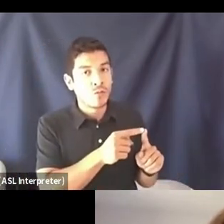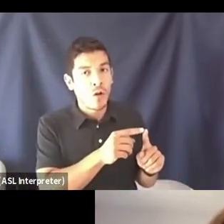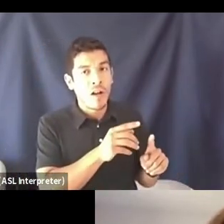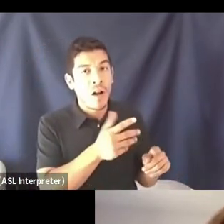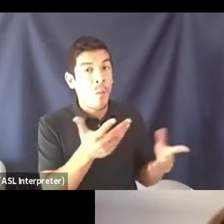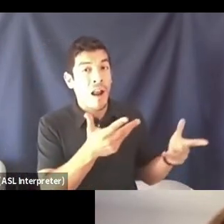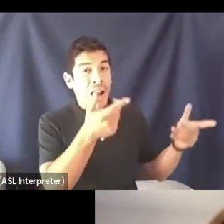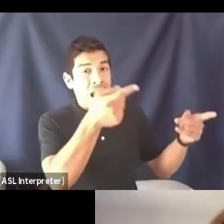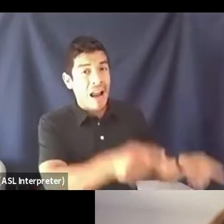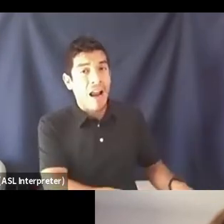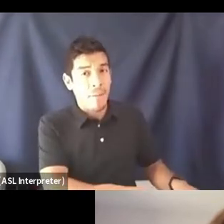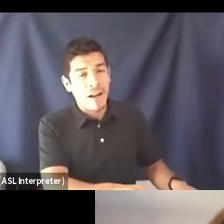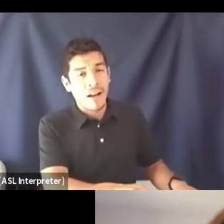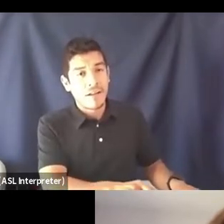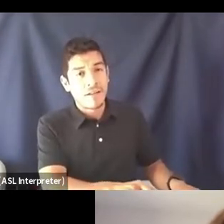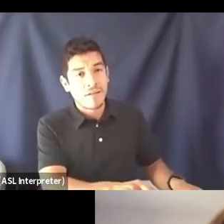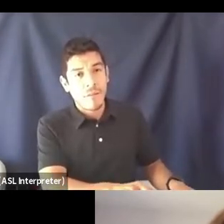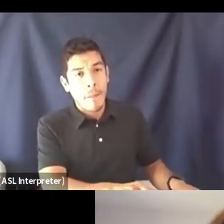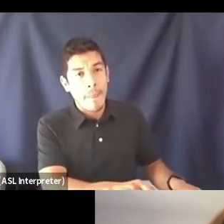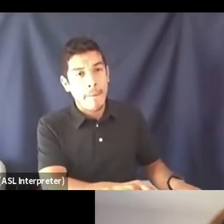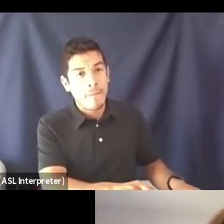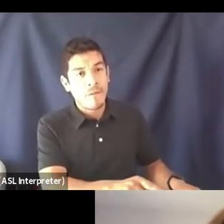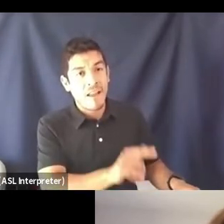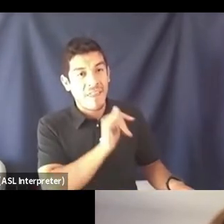that sort of so closely reflects somebody,